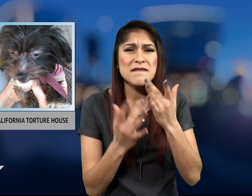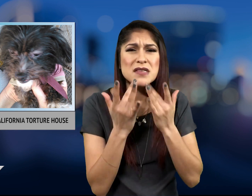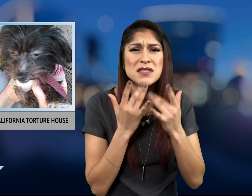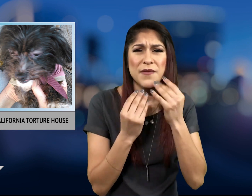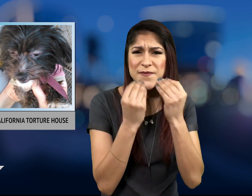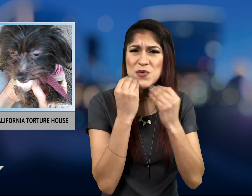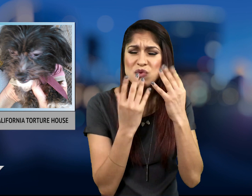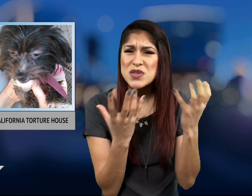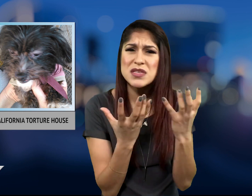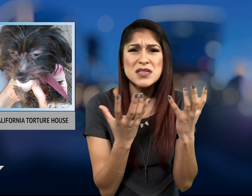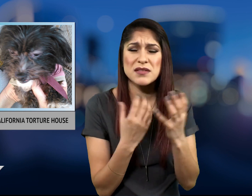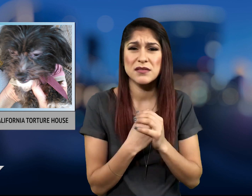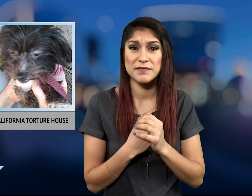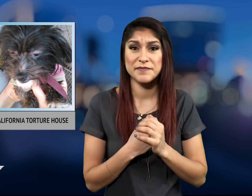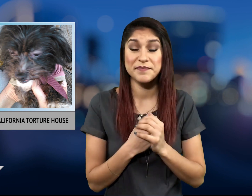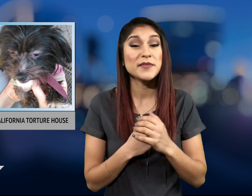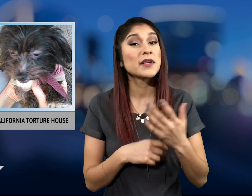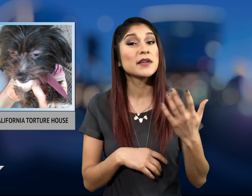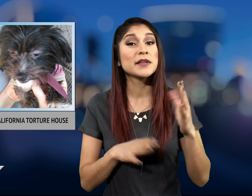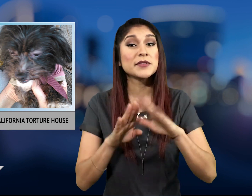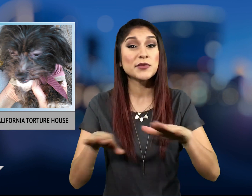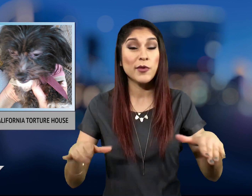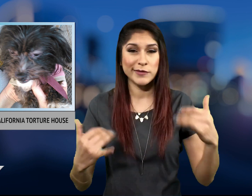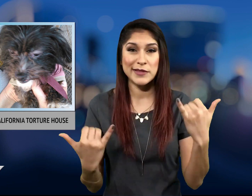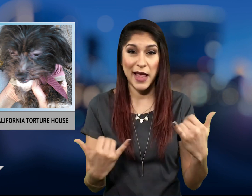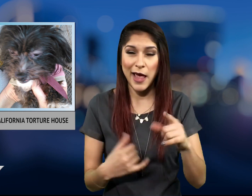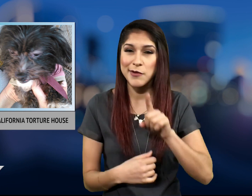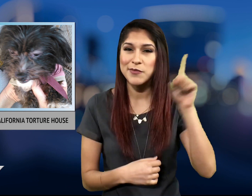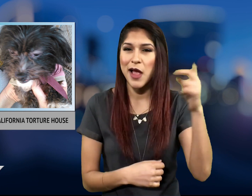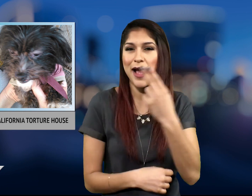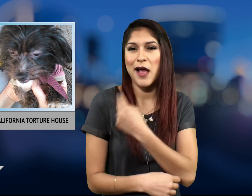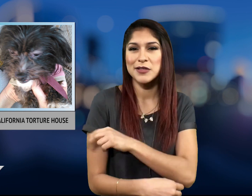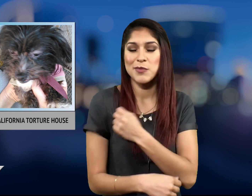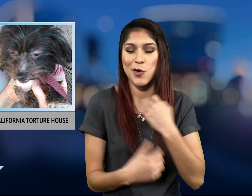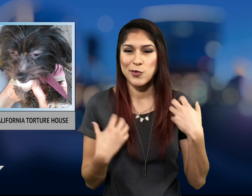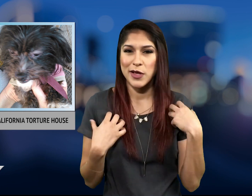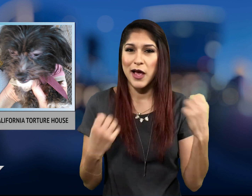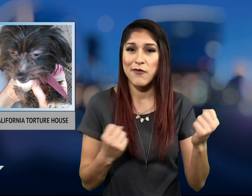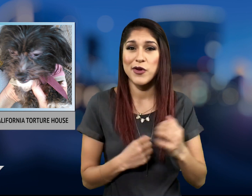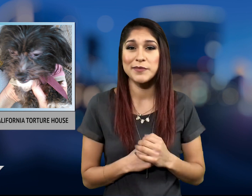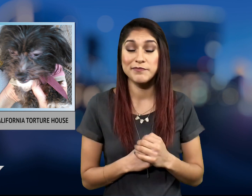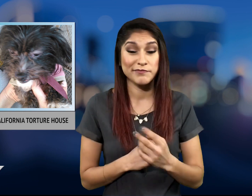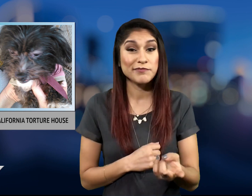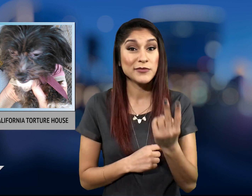with food they were not allowed to eat. The children are recovering in two hospitals.